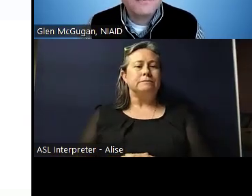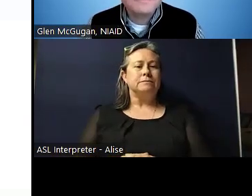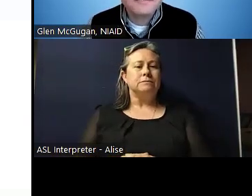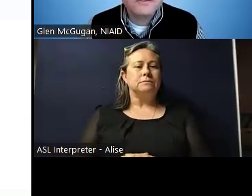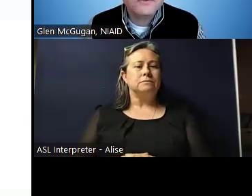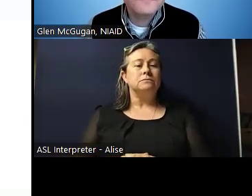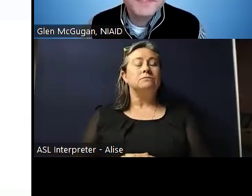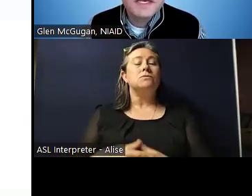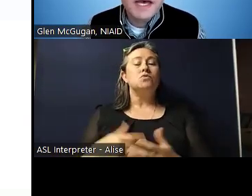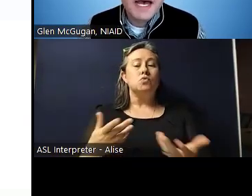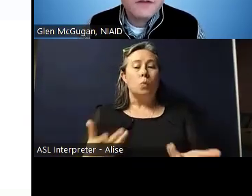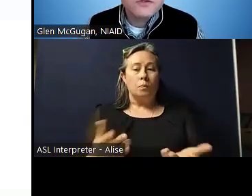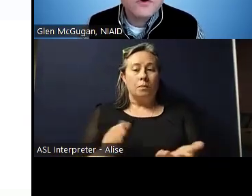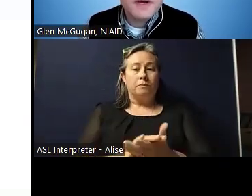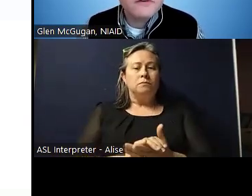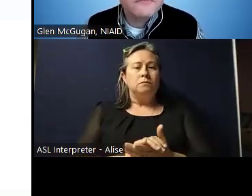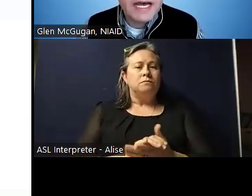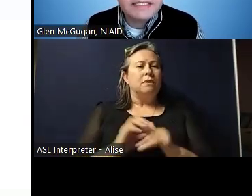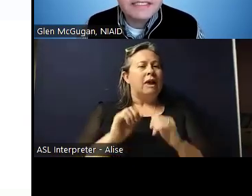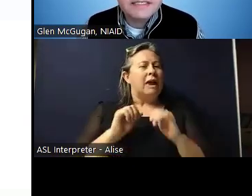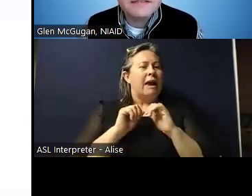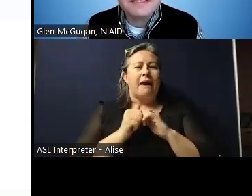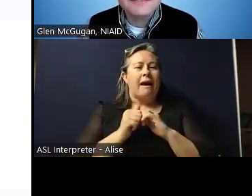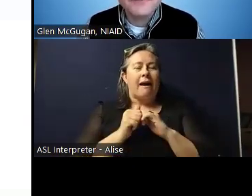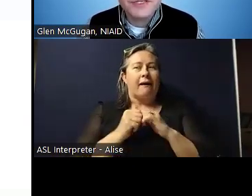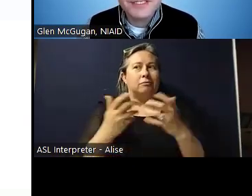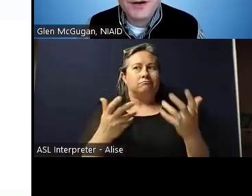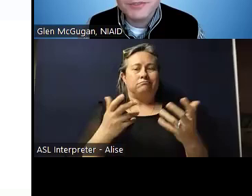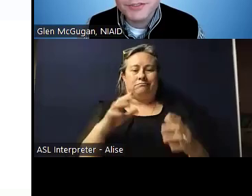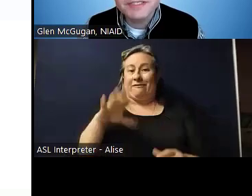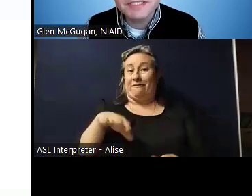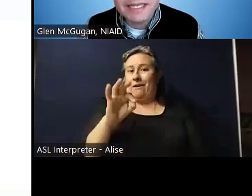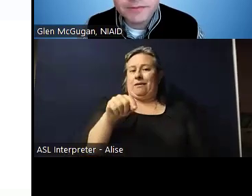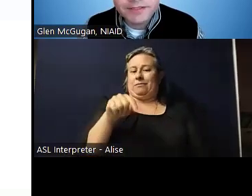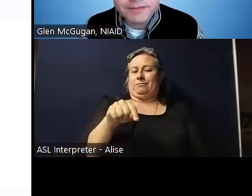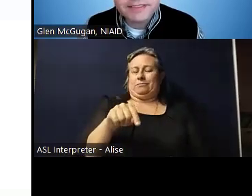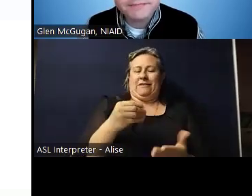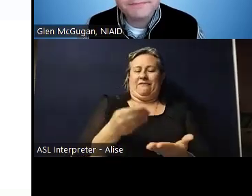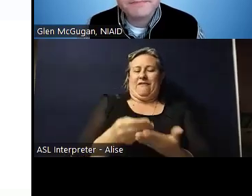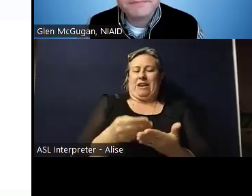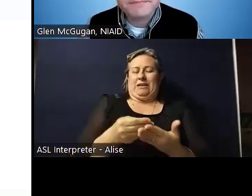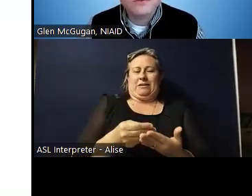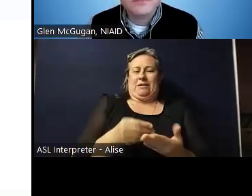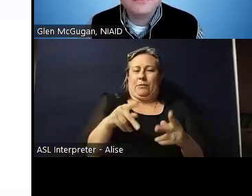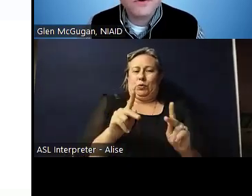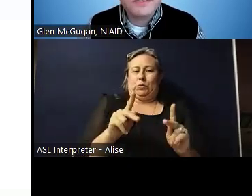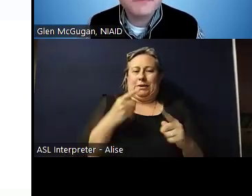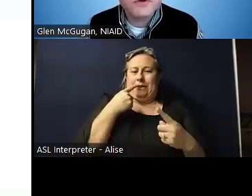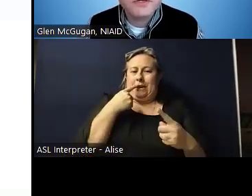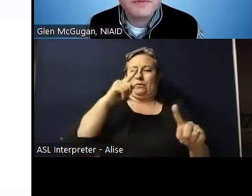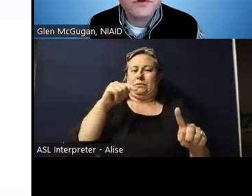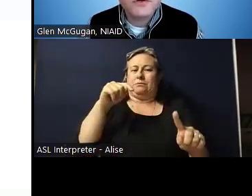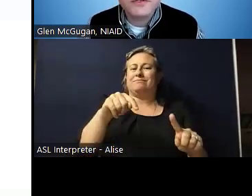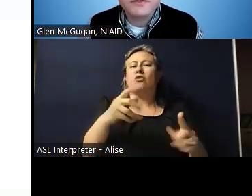All right. So how do you go about finding these funding opportunity announcements? So this was already spoken about earlier,